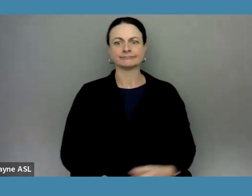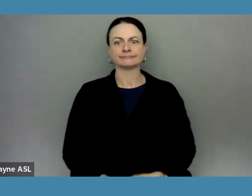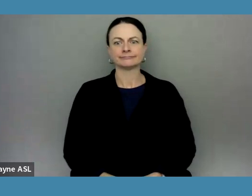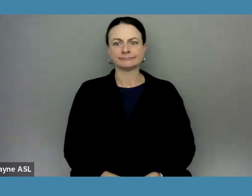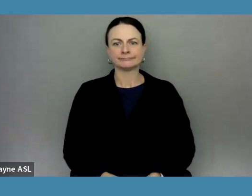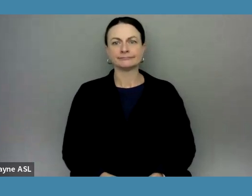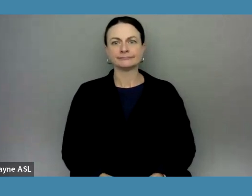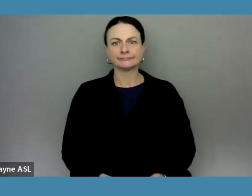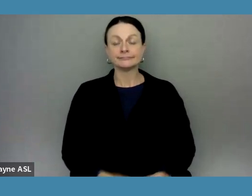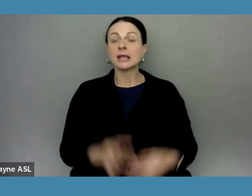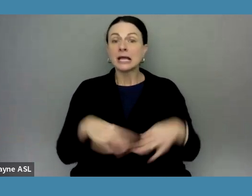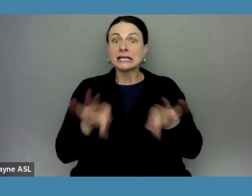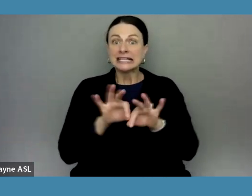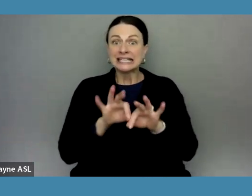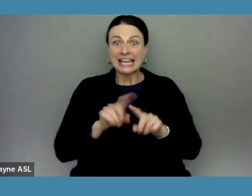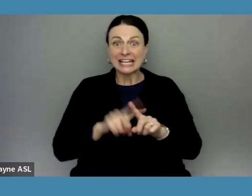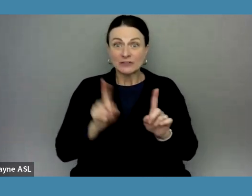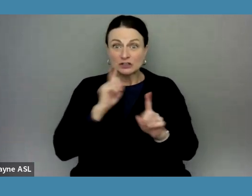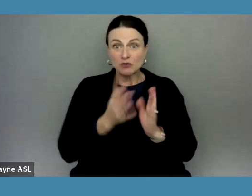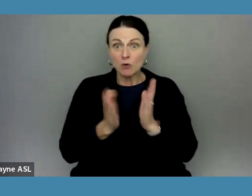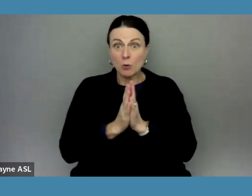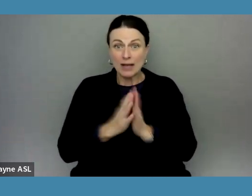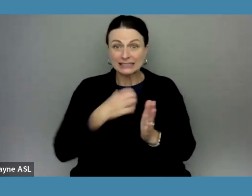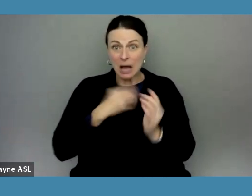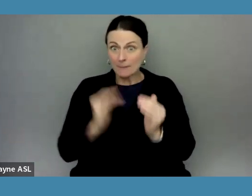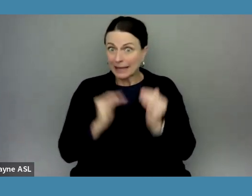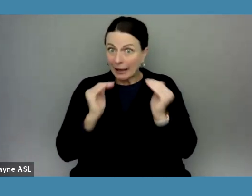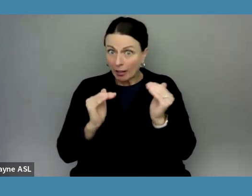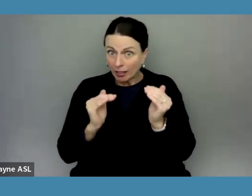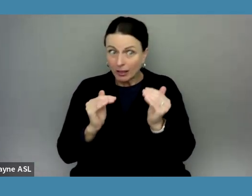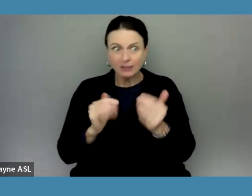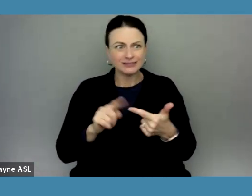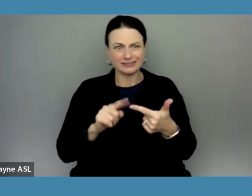The key differences when requesting an appeal, and this is the second of two slides,